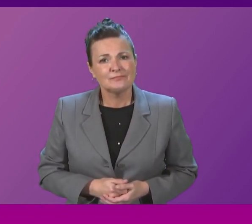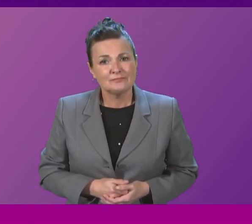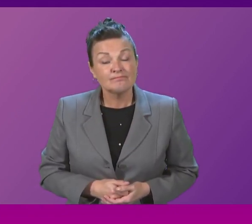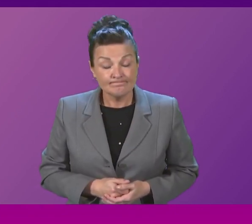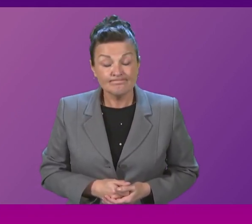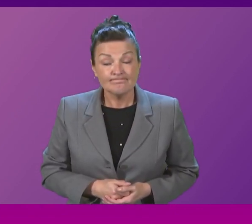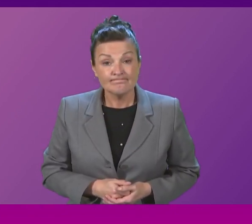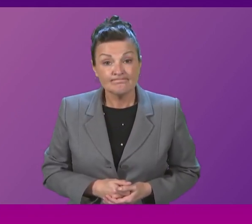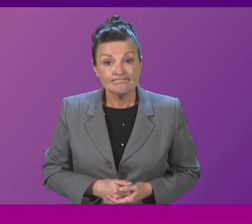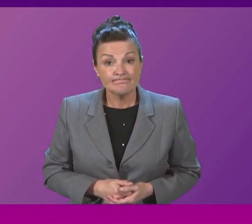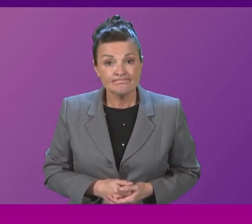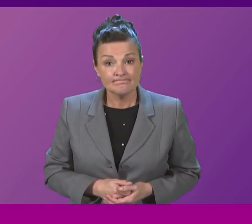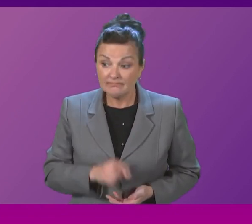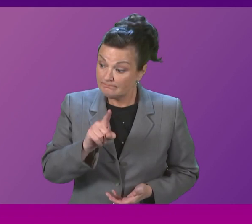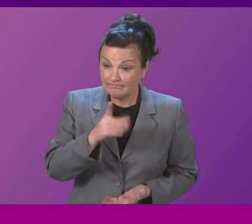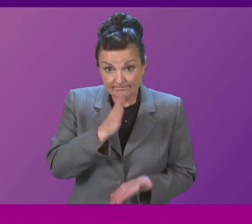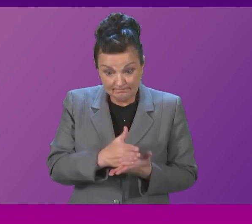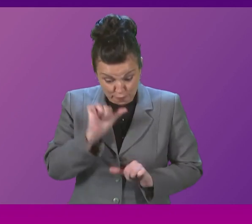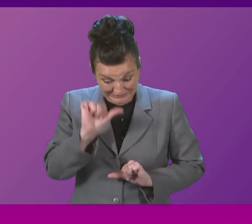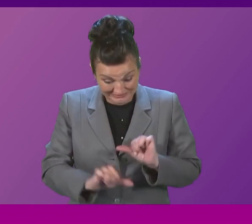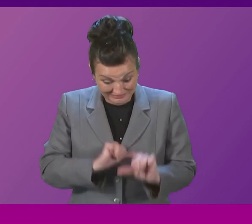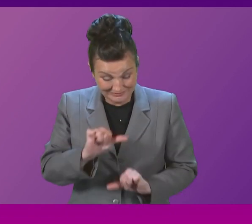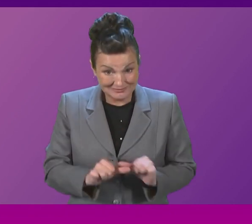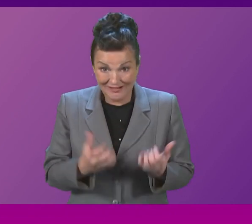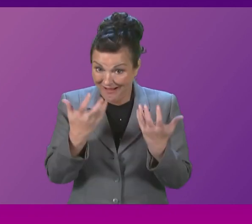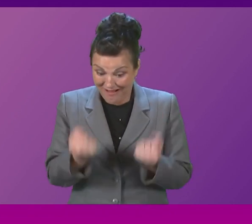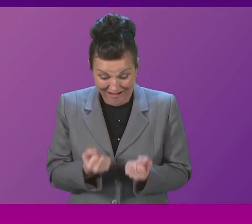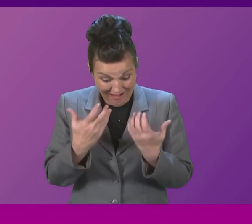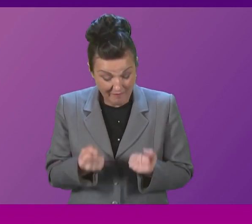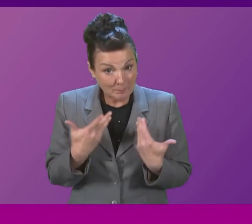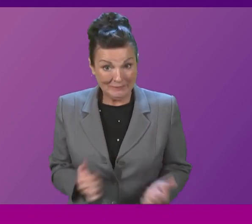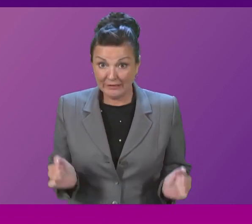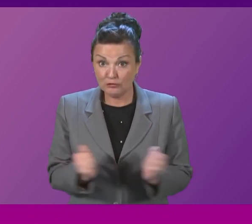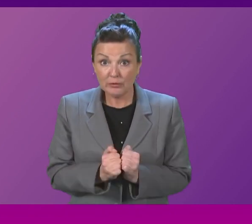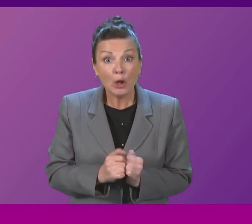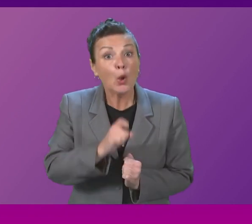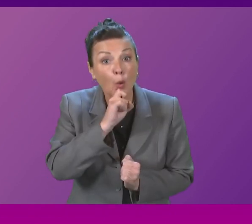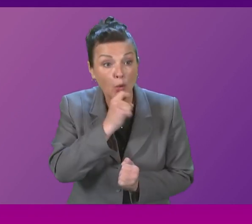The procedures that are in place have previously been agreed by this Parliament.